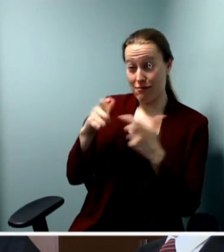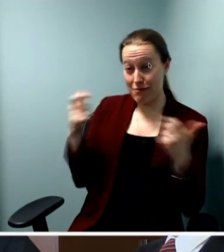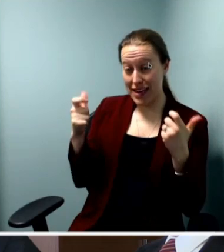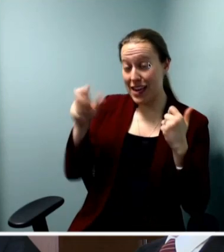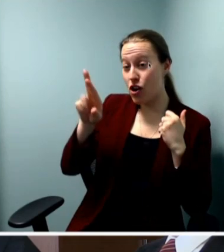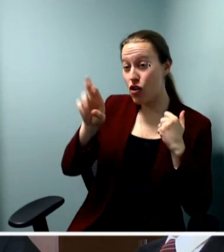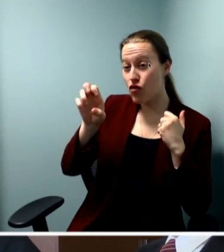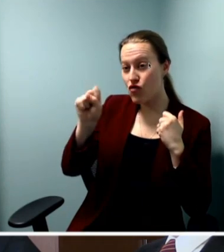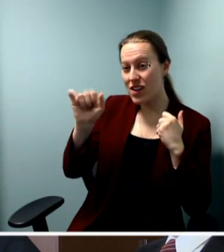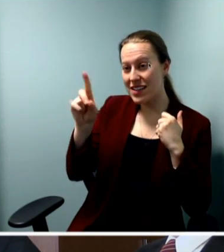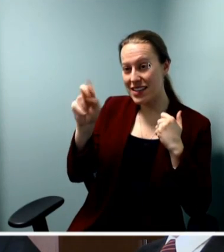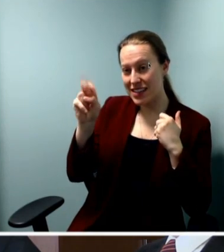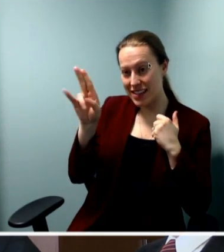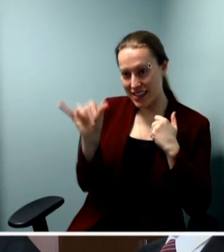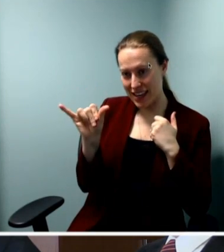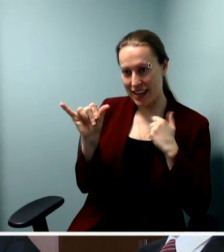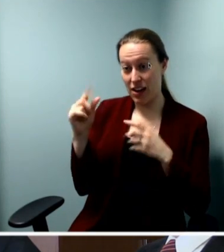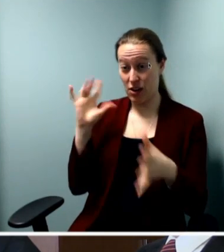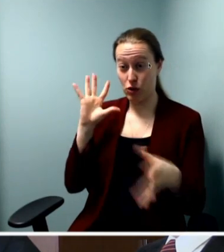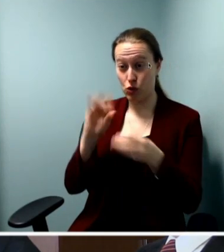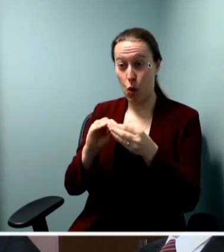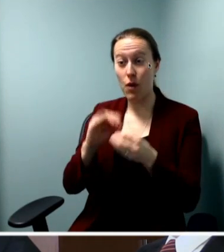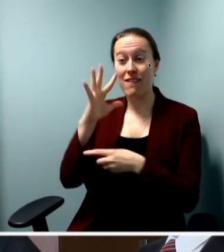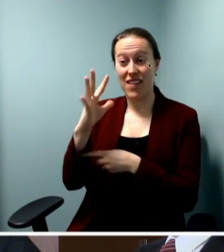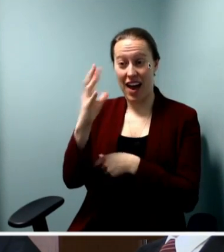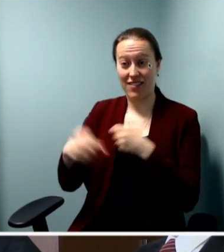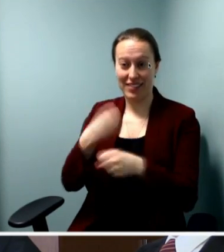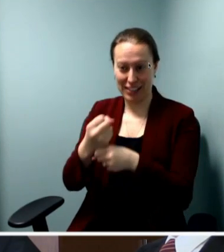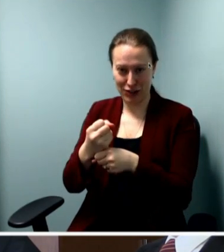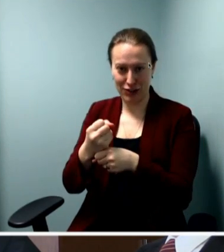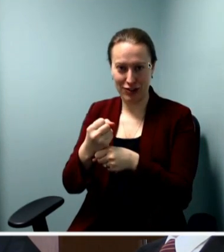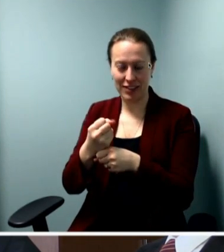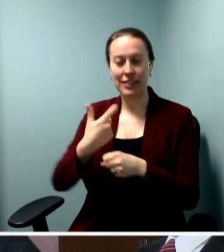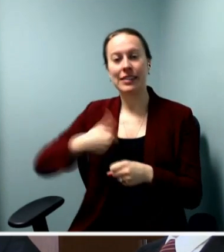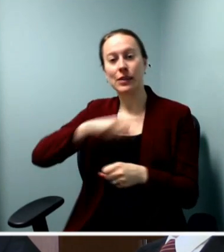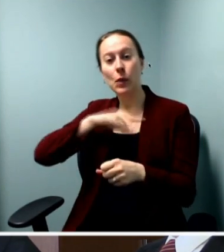of the BU Arts Initiative. And we're committed to providing the BU community